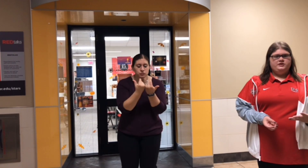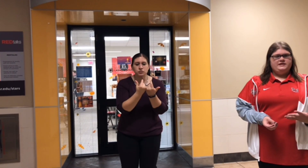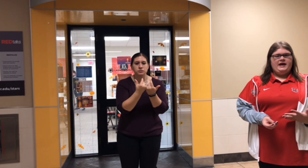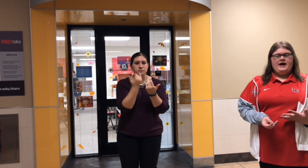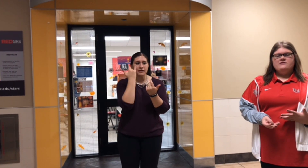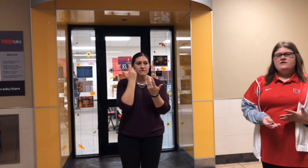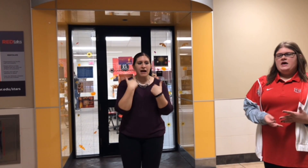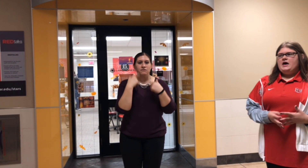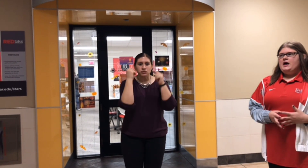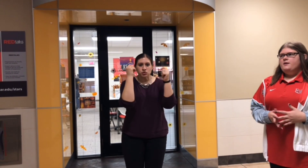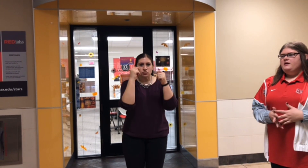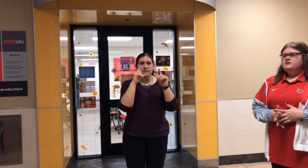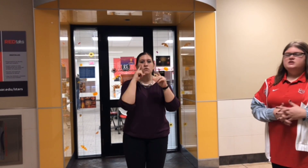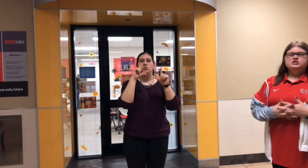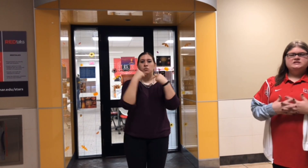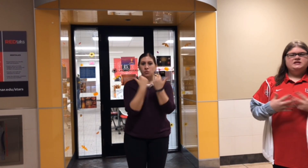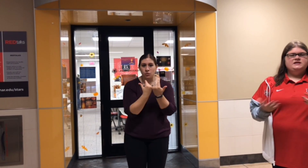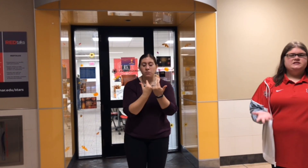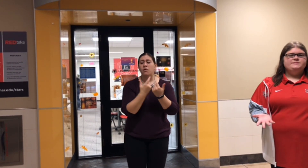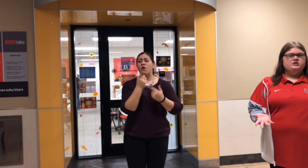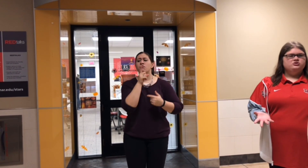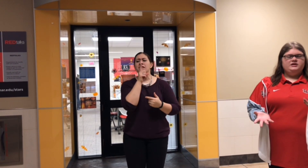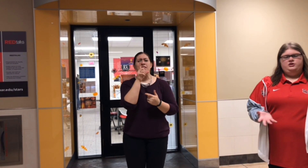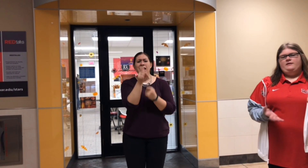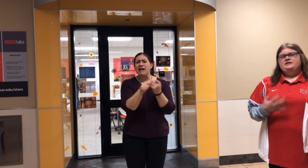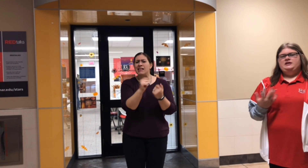tutoring they have and then just anything special that you may need